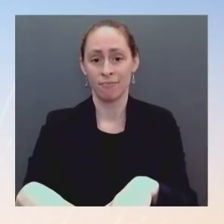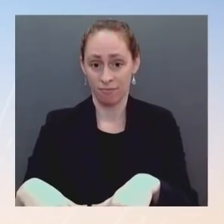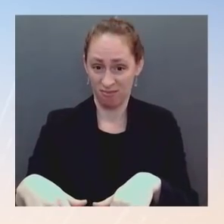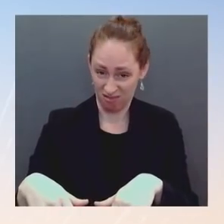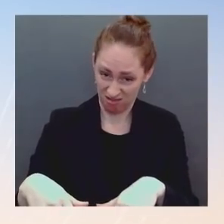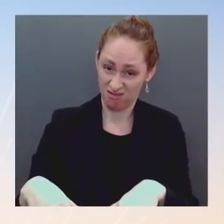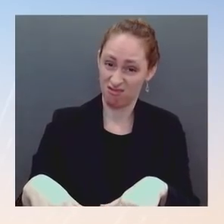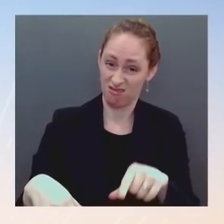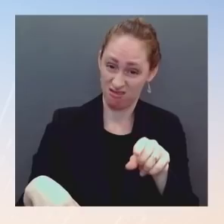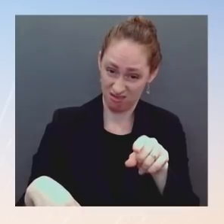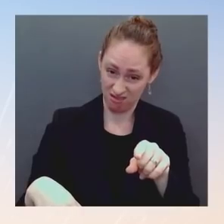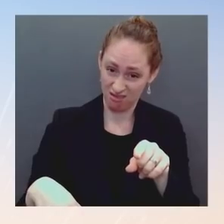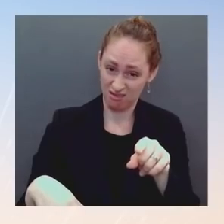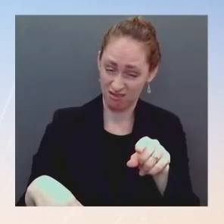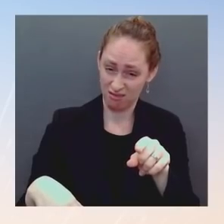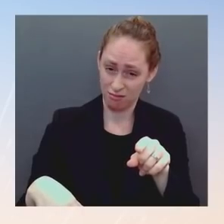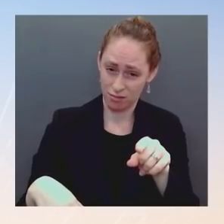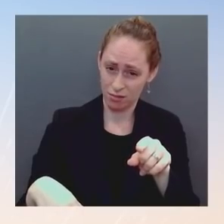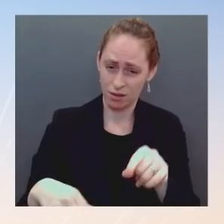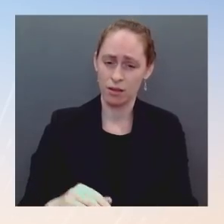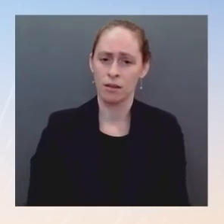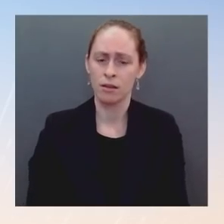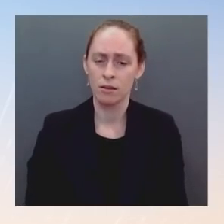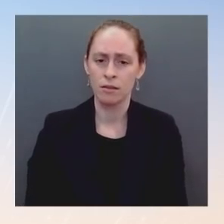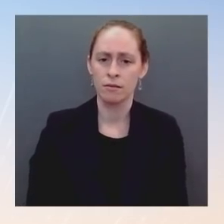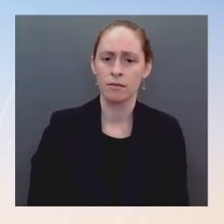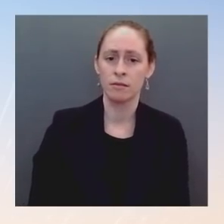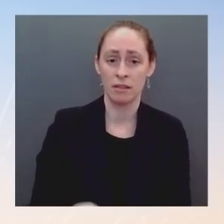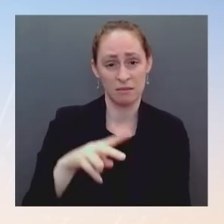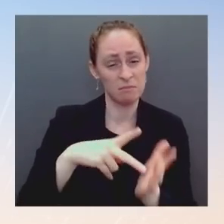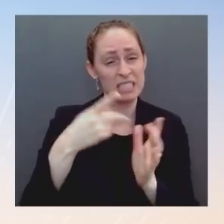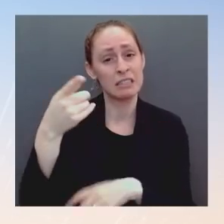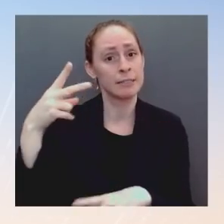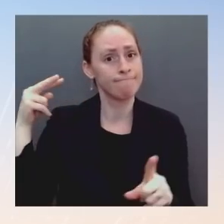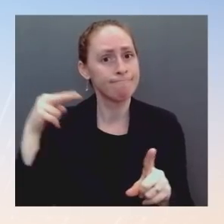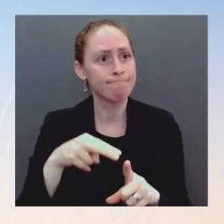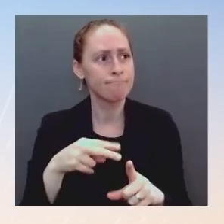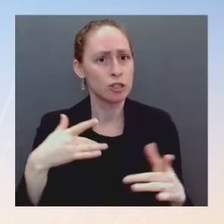Ms. Psaki: Well, I encourage anyone to listen to the full context of the interview and the conversation.